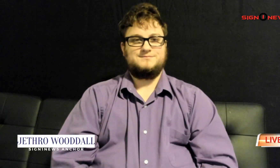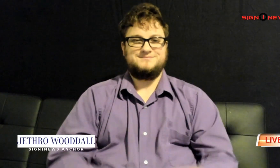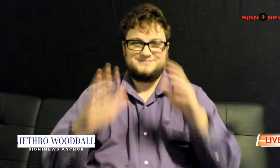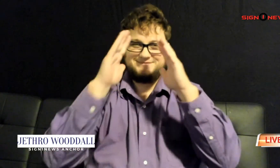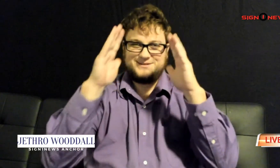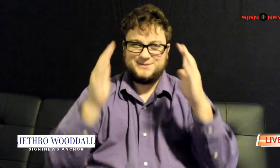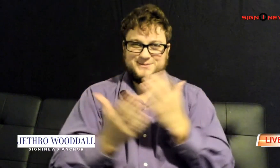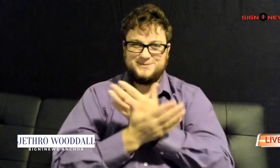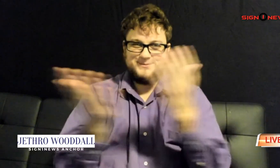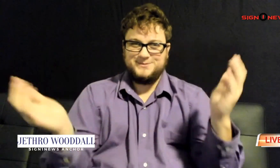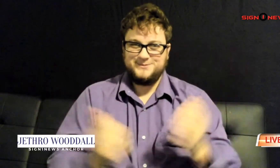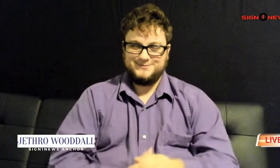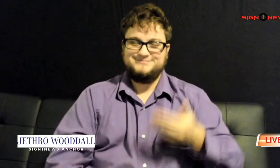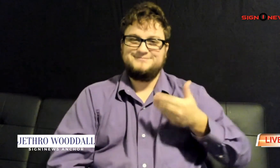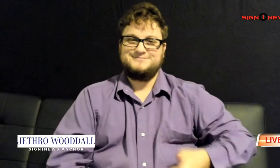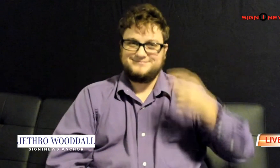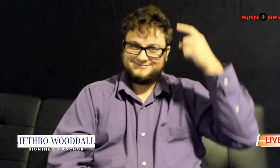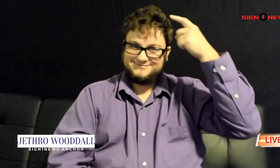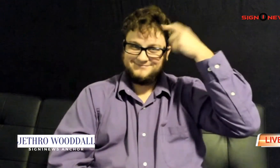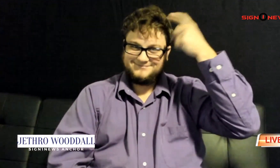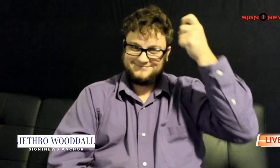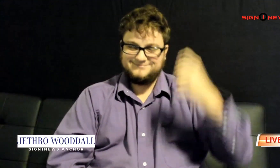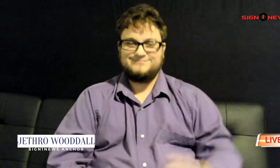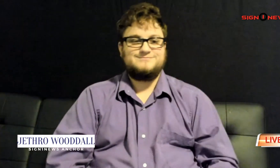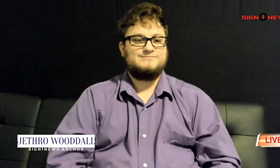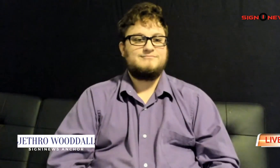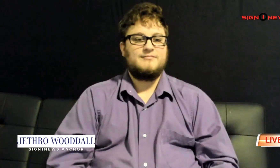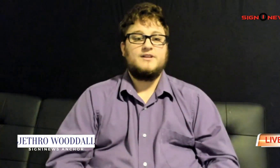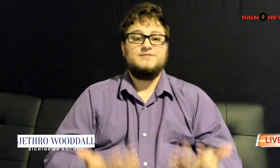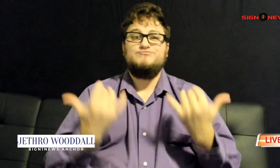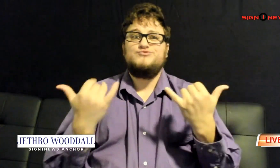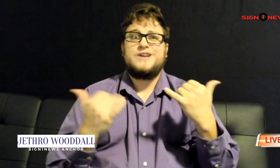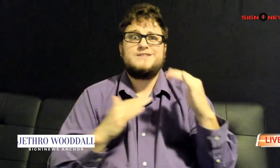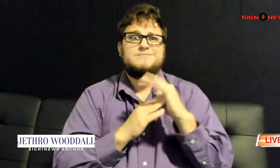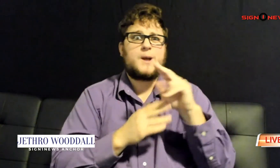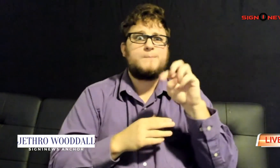Hello everyone I'm Sign1News anchor Jethro Wooddall here's a quick look at the top trending